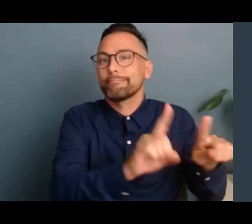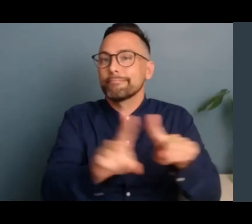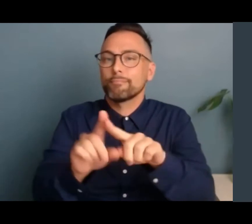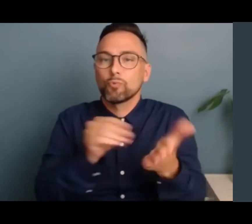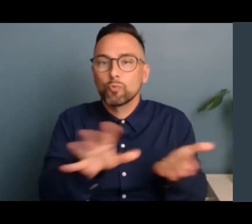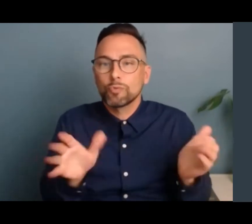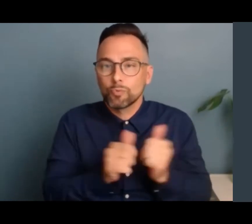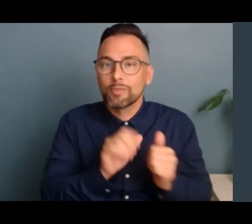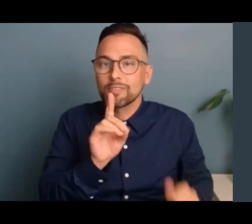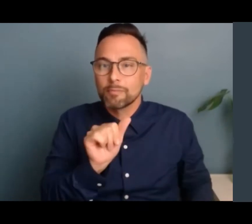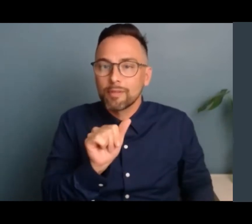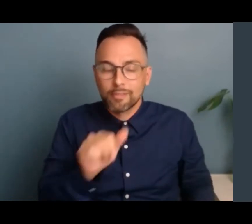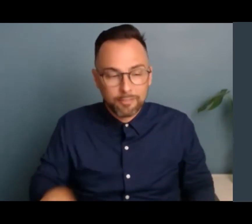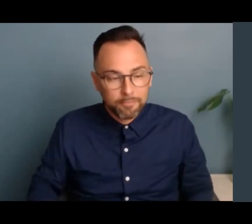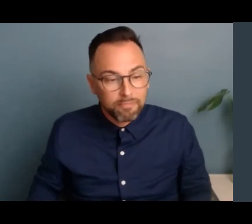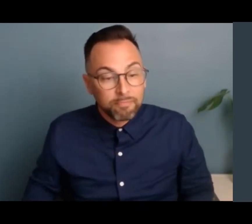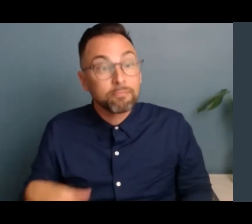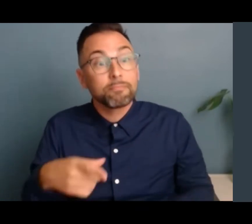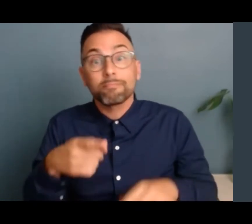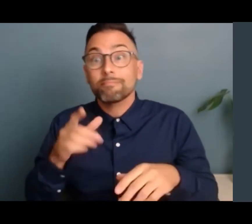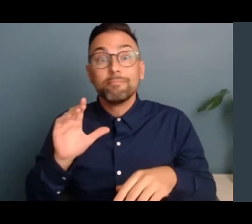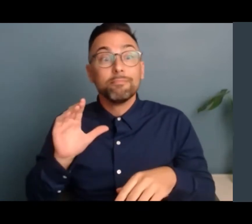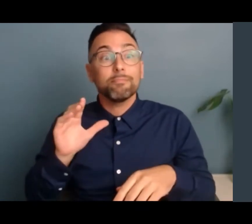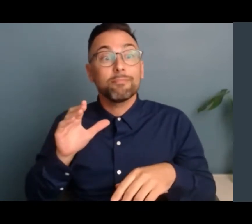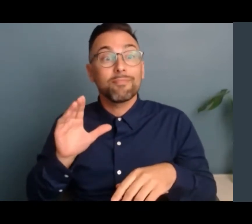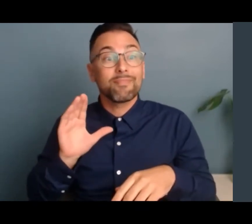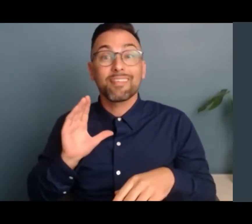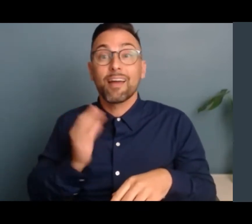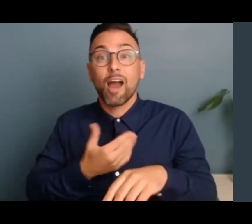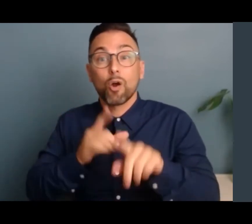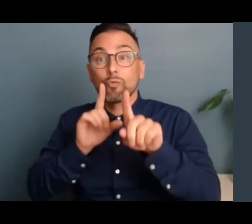for the different roles for the students with disabilities.